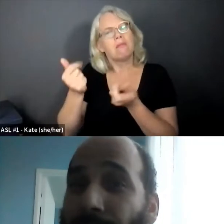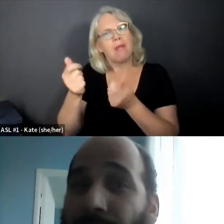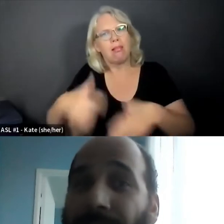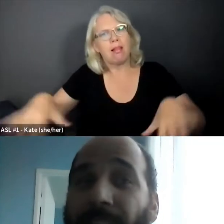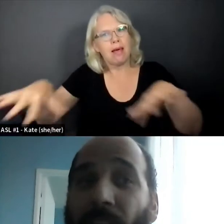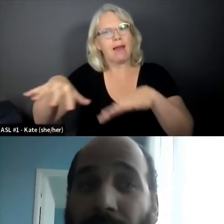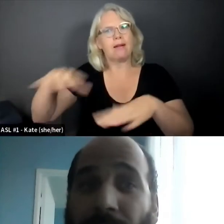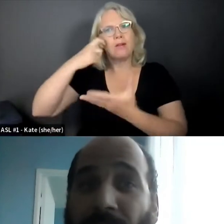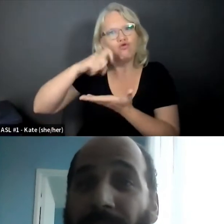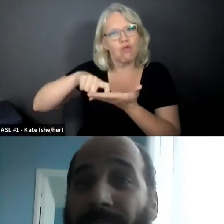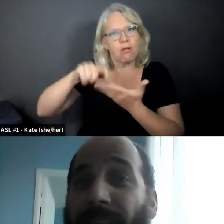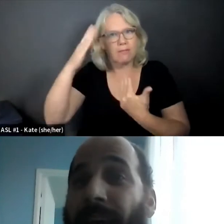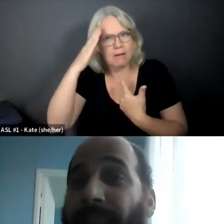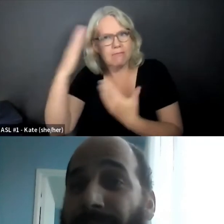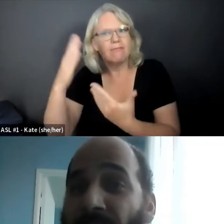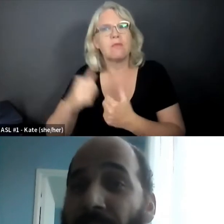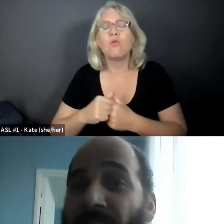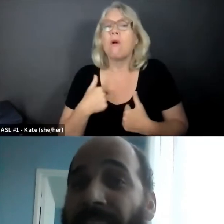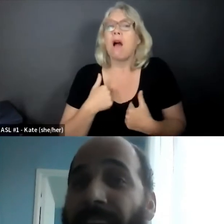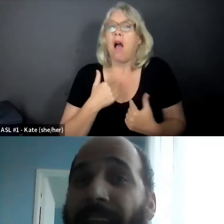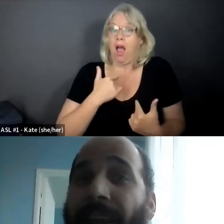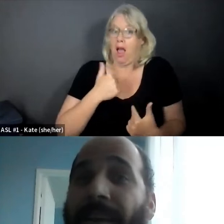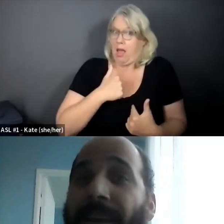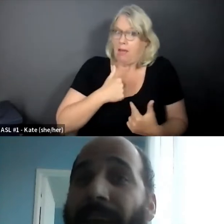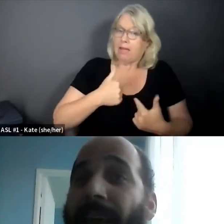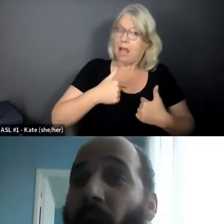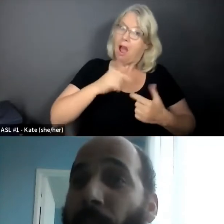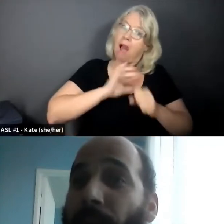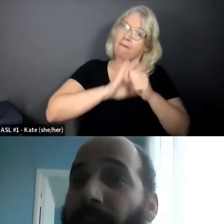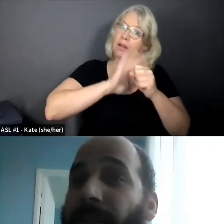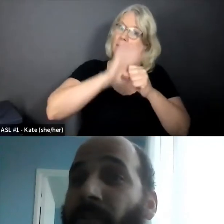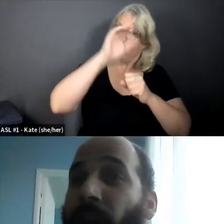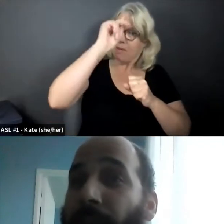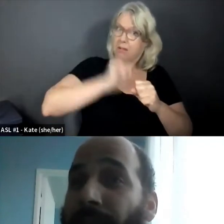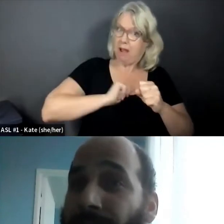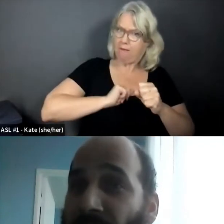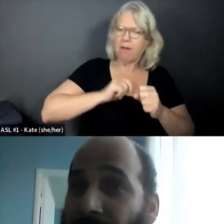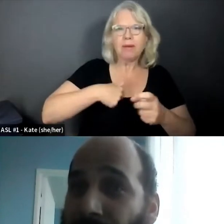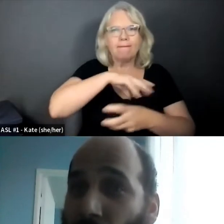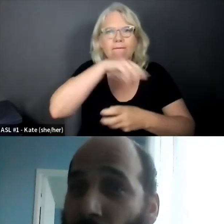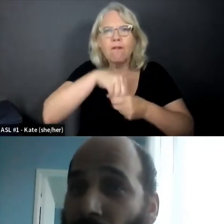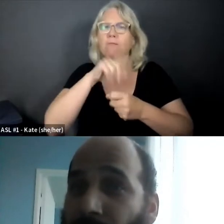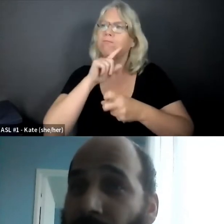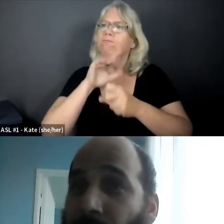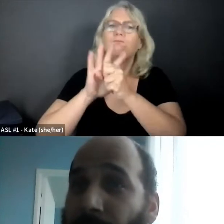I'M GLAD I DO THIS AS A SELF-ADVOCATE. AND HELPING TO MAKE A DIFFERENCE IN THE WORLD.